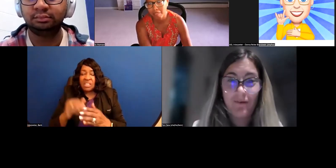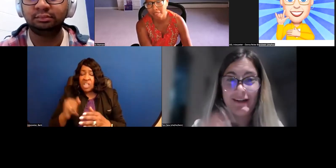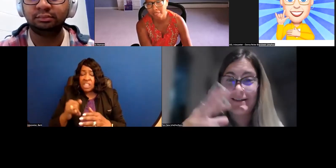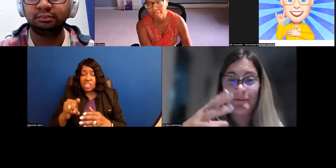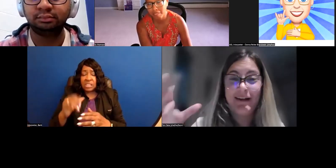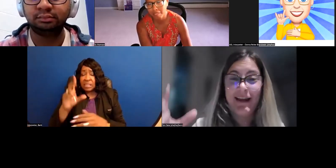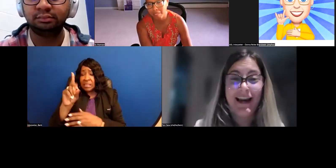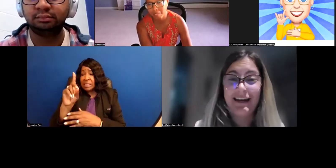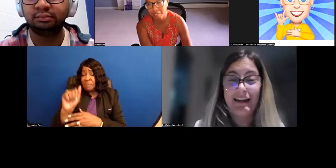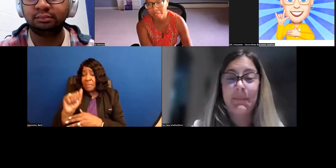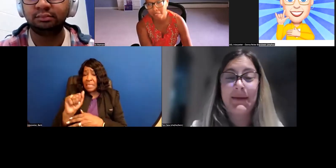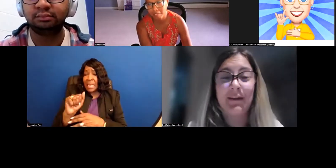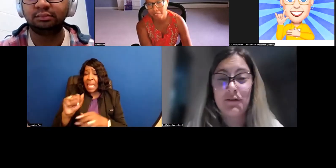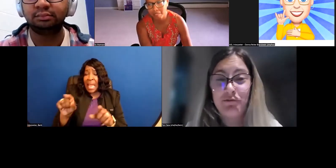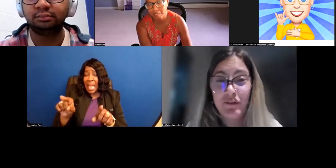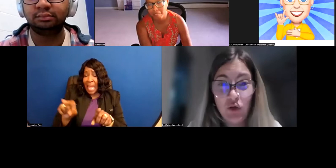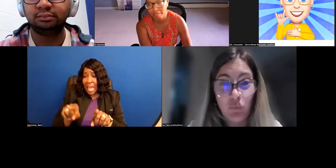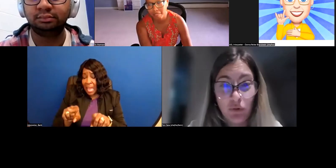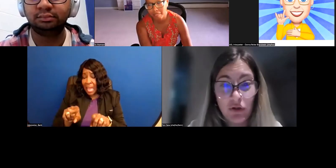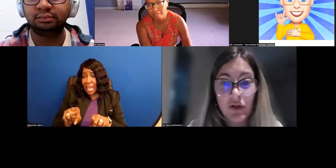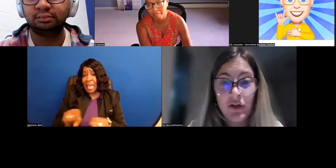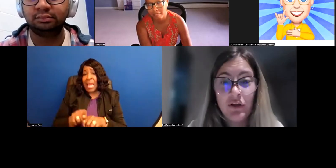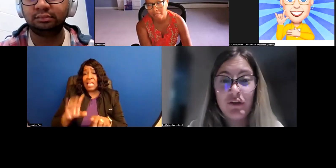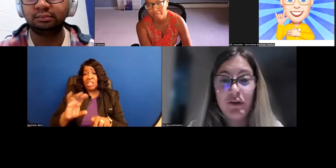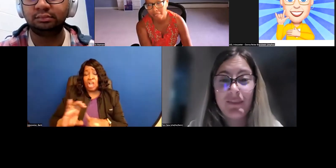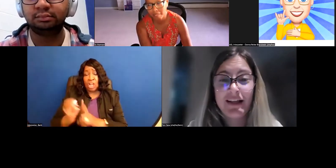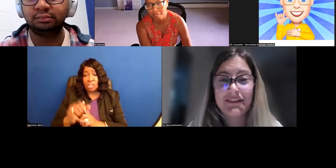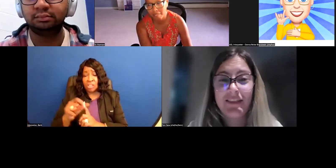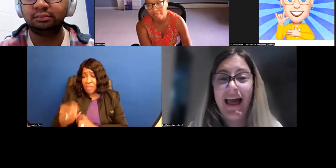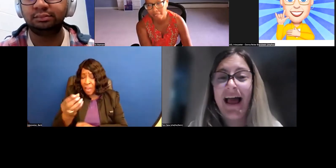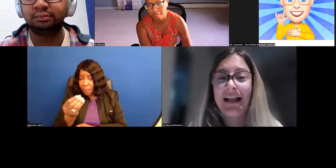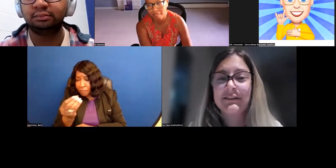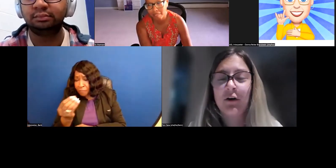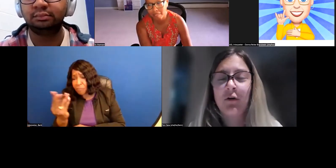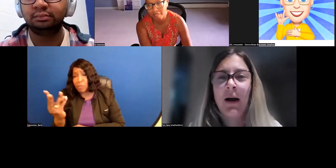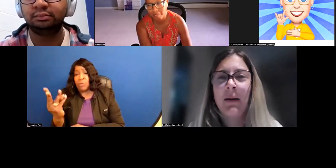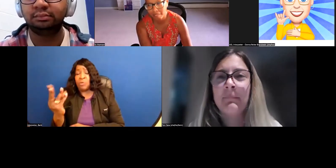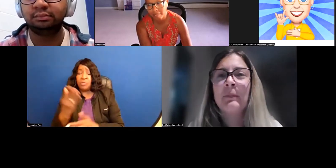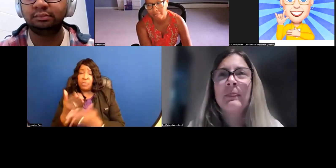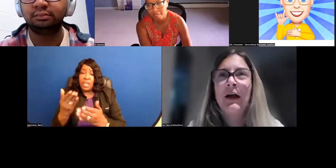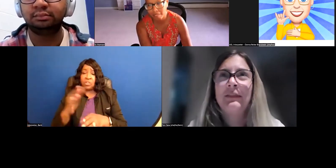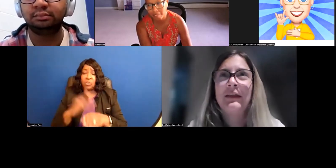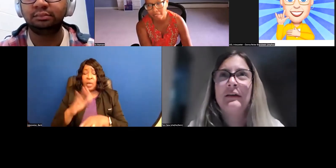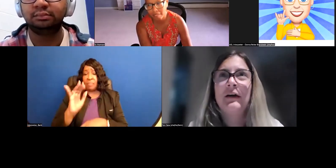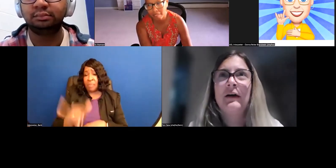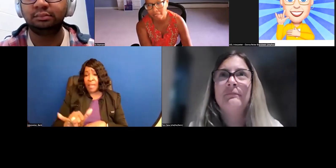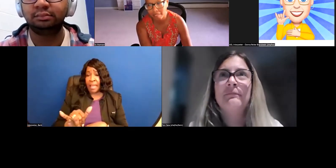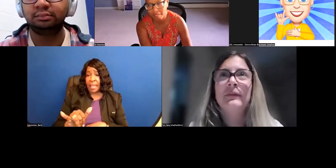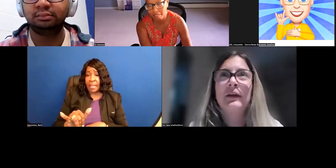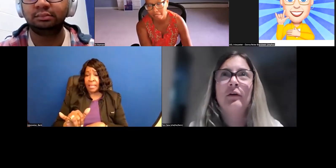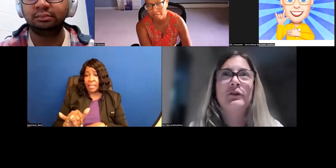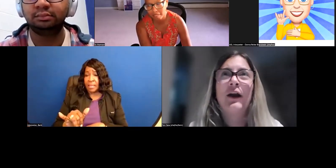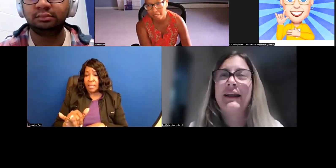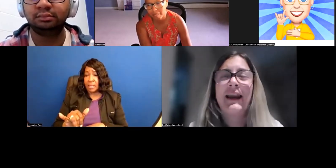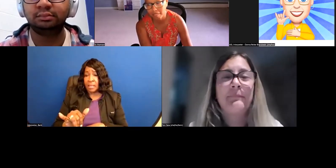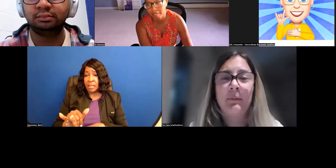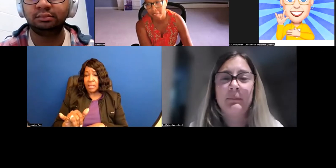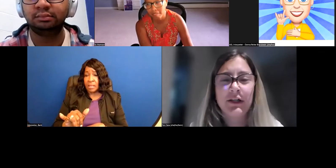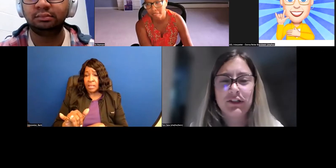or disability identity, I mean, there's few things on that. So I think try to get it published.